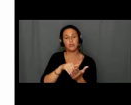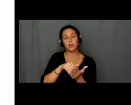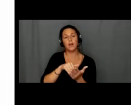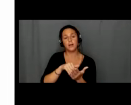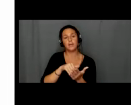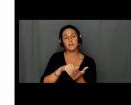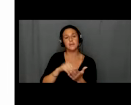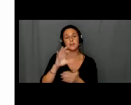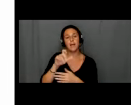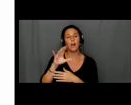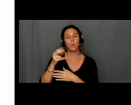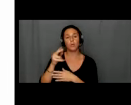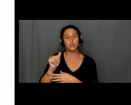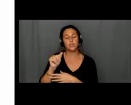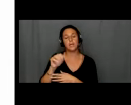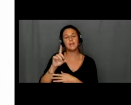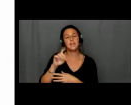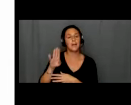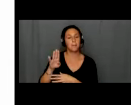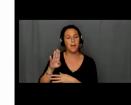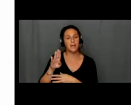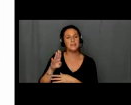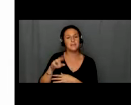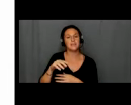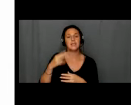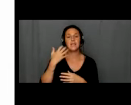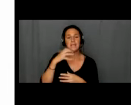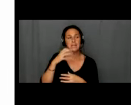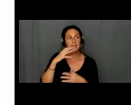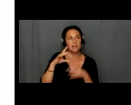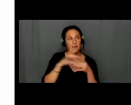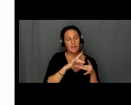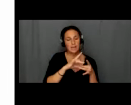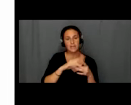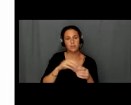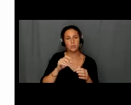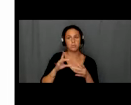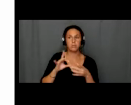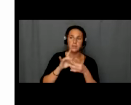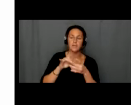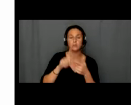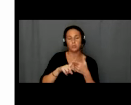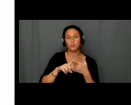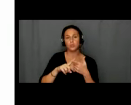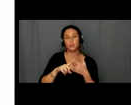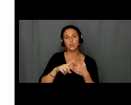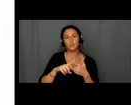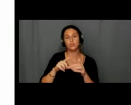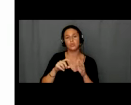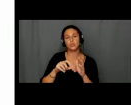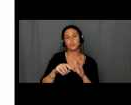of heat related workplace incidents that is linked to a statewide heat syndromic surveillance system.